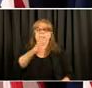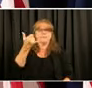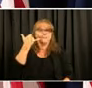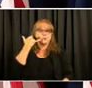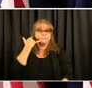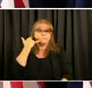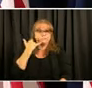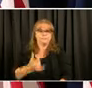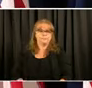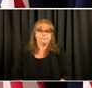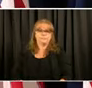ladder please